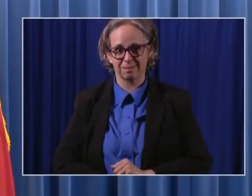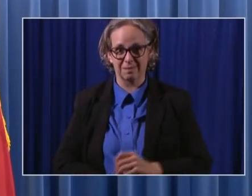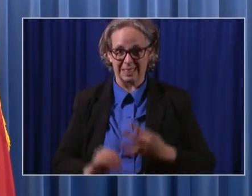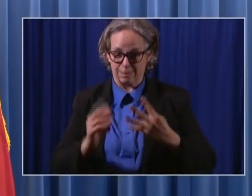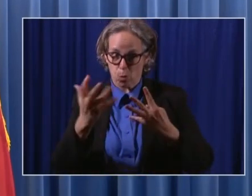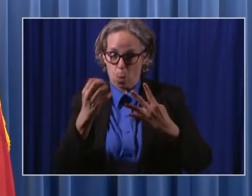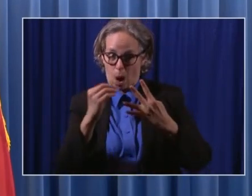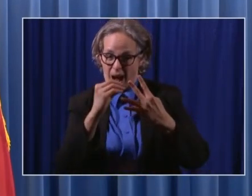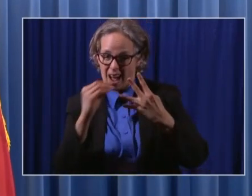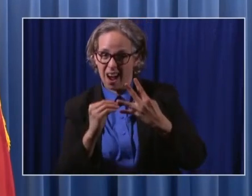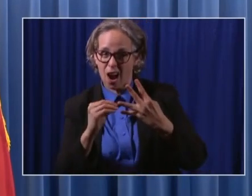PERIOD OF TIME.